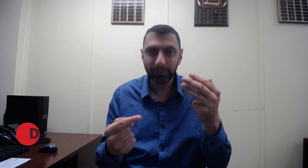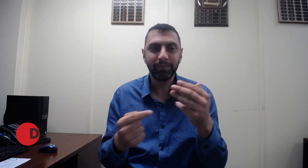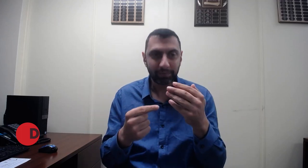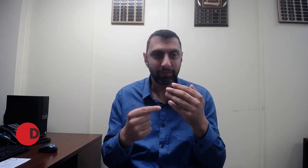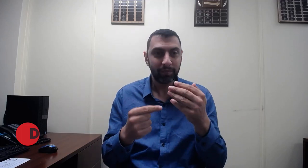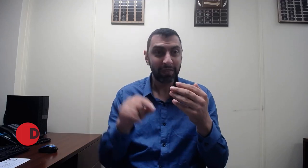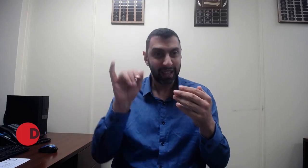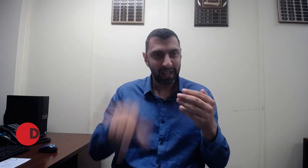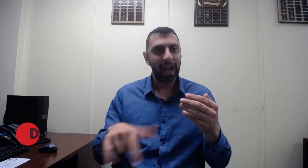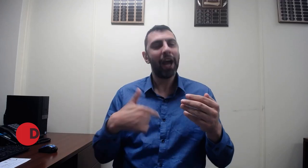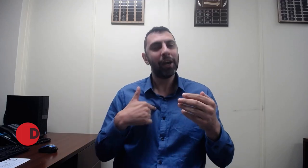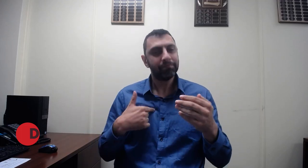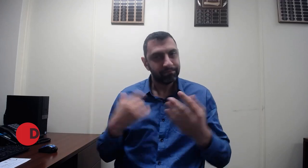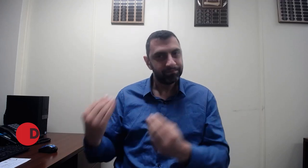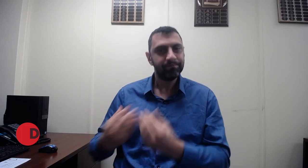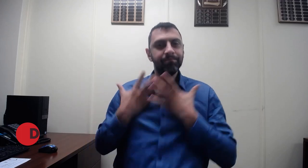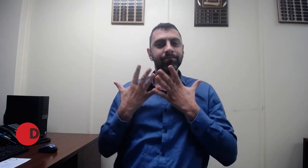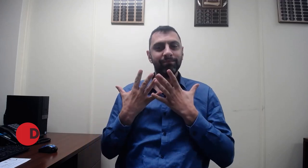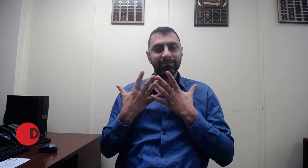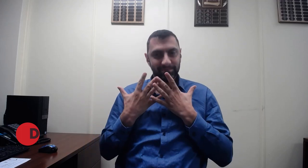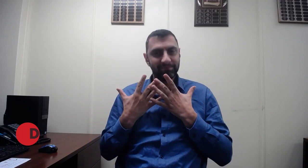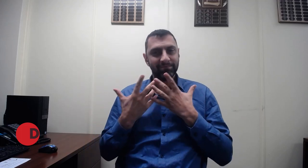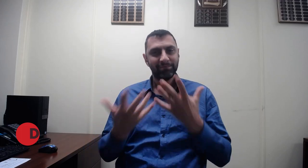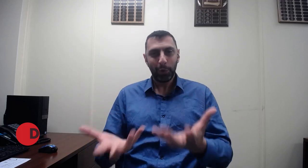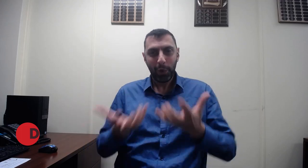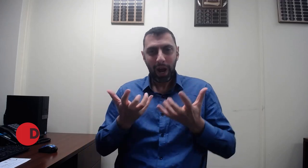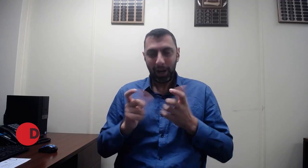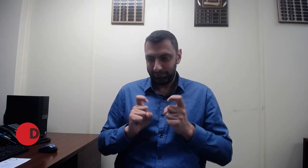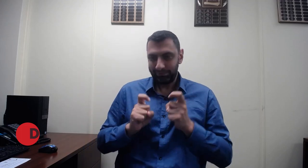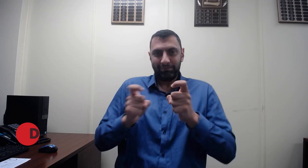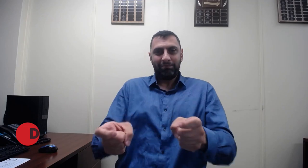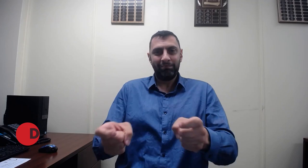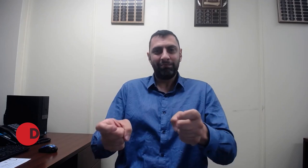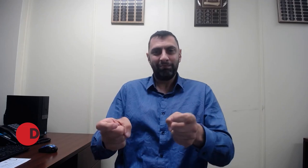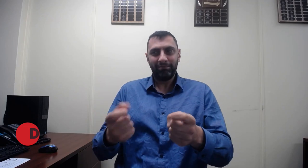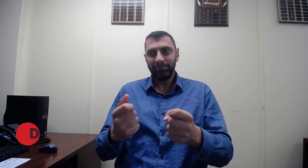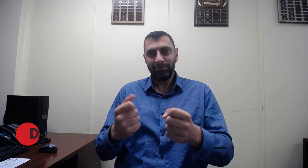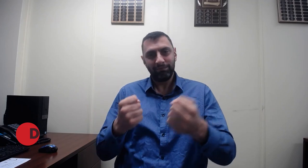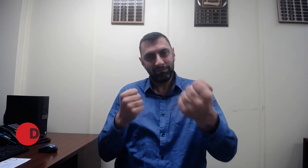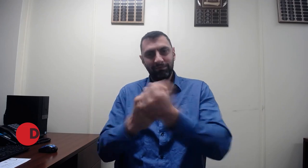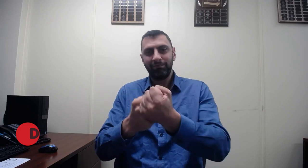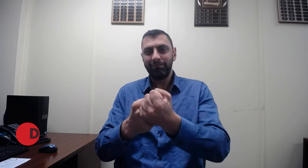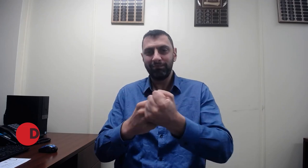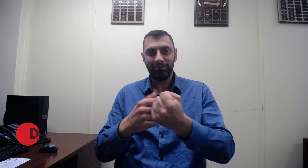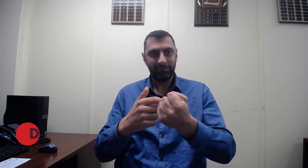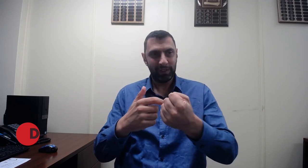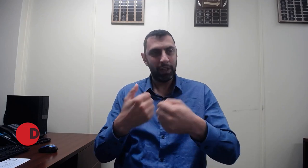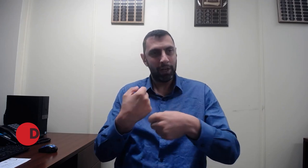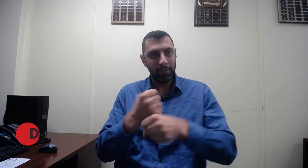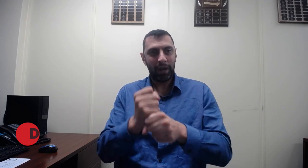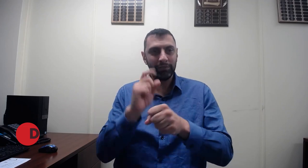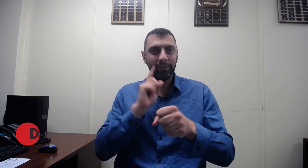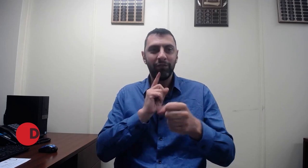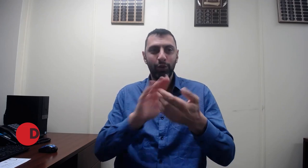were done. It inspired me to want to contribute and support to make the